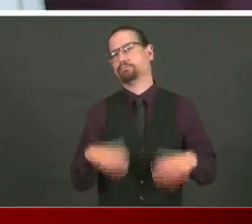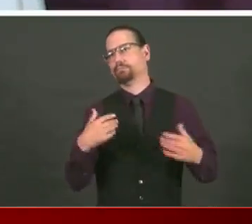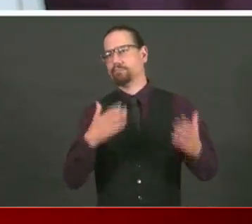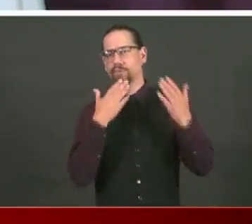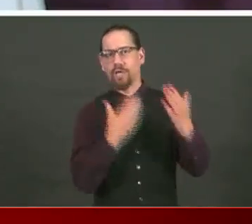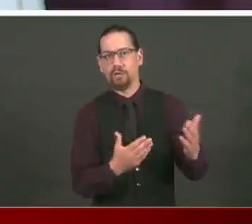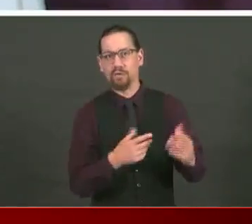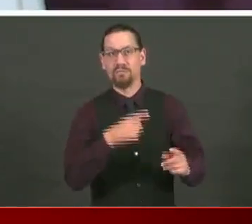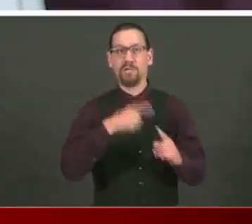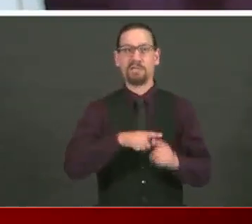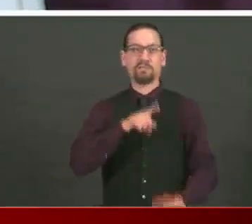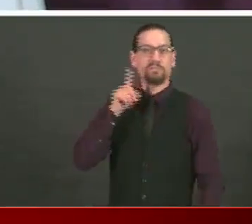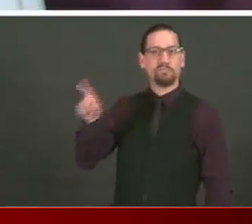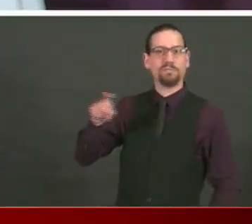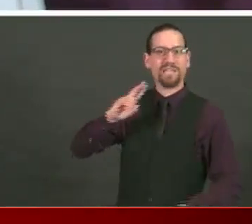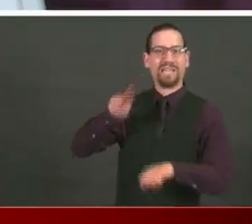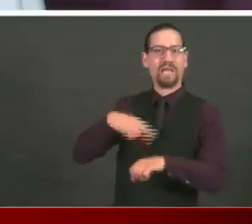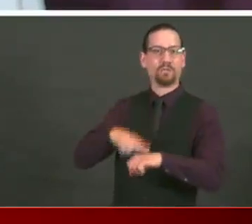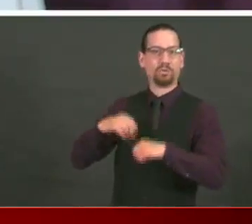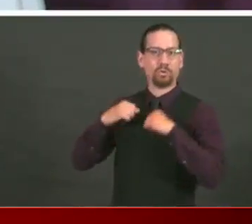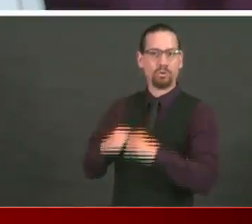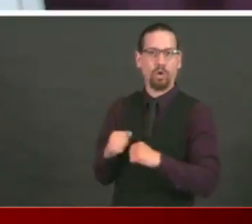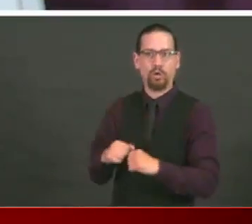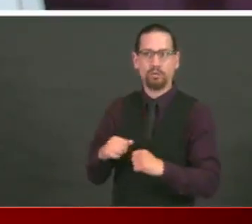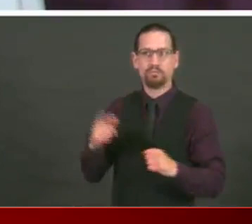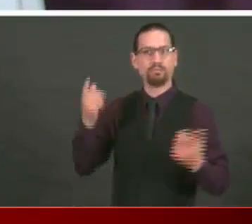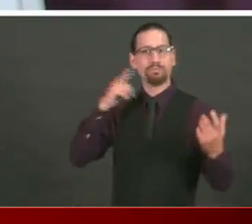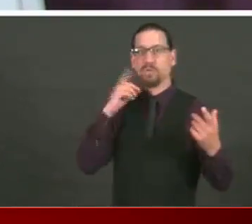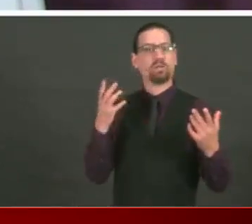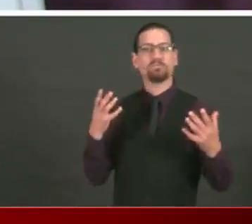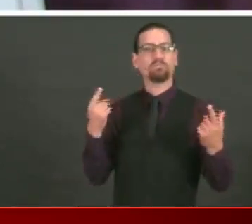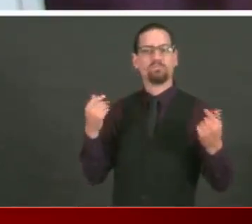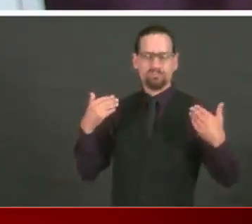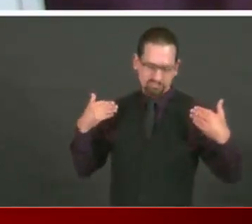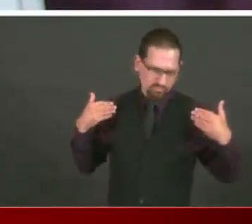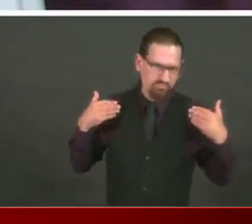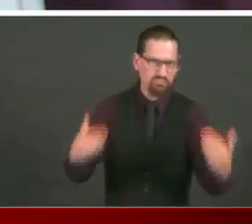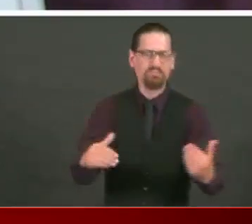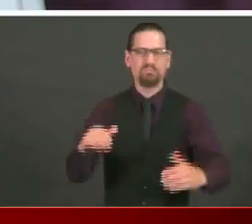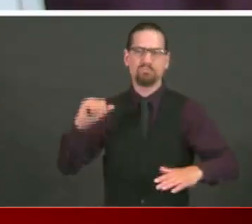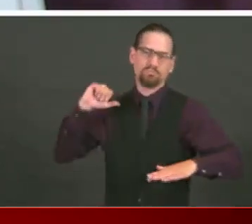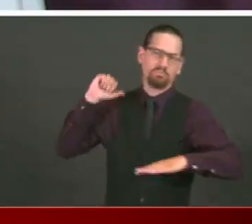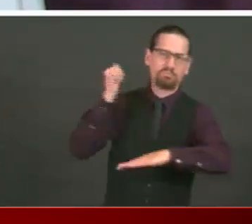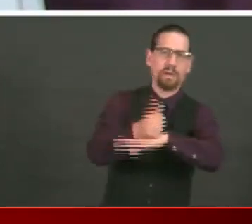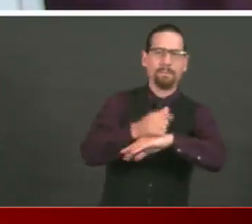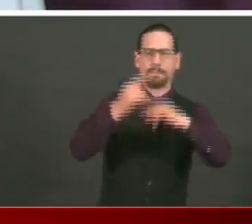THEM, BUT THEM AND THE NATIONAL GUARD WE SET THAT UP OVER A WEEKEND, LITERALLY, TO TEST 1000